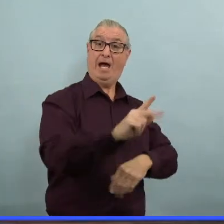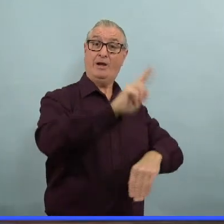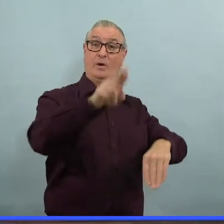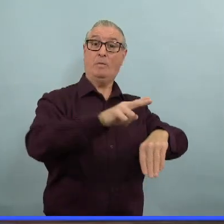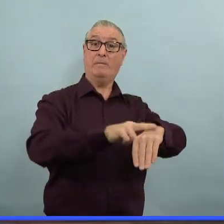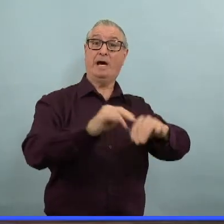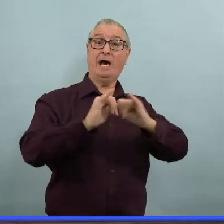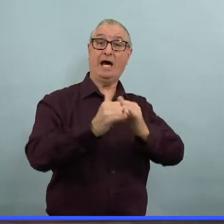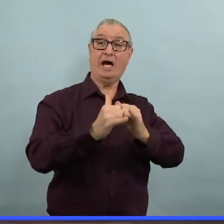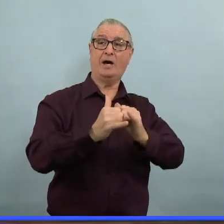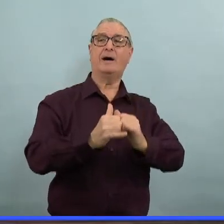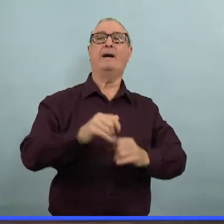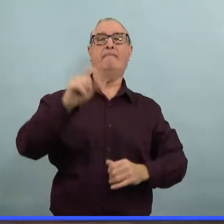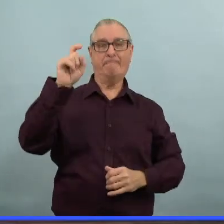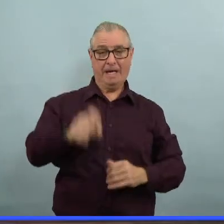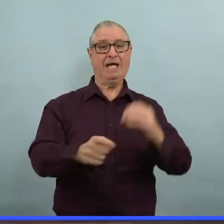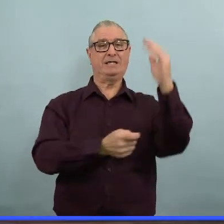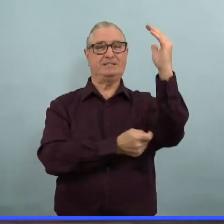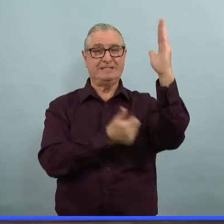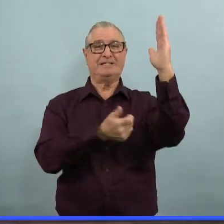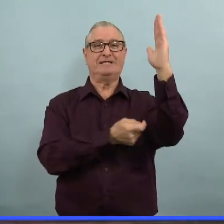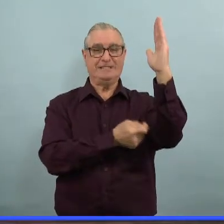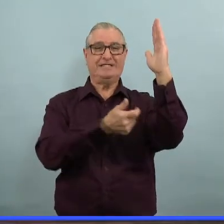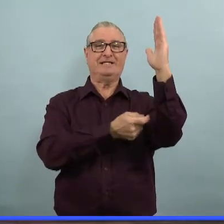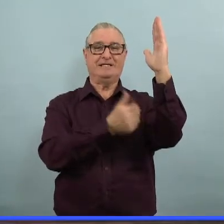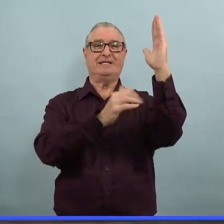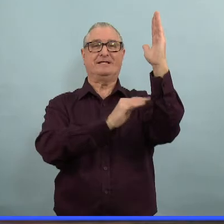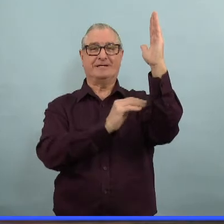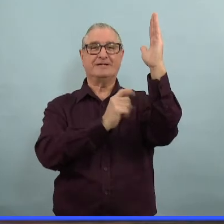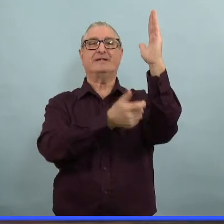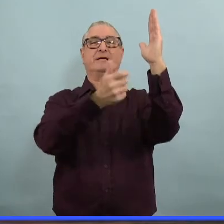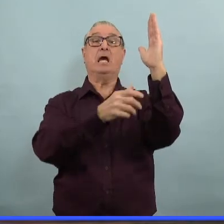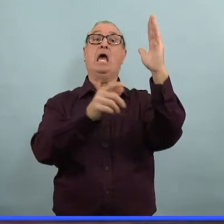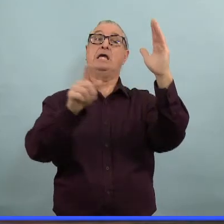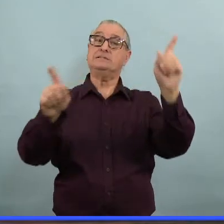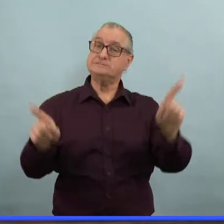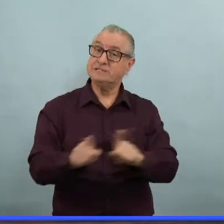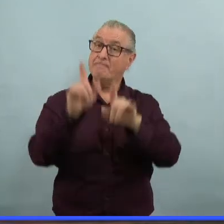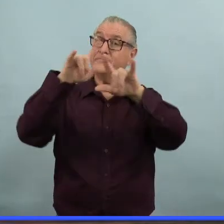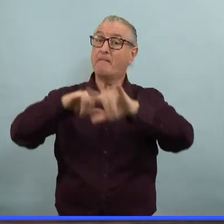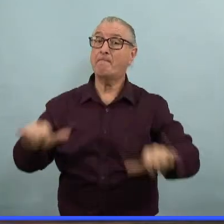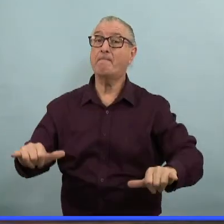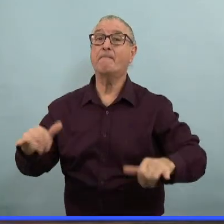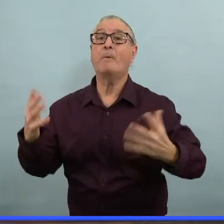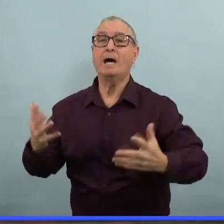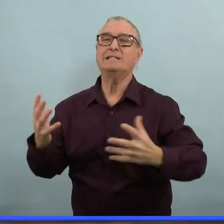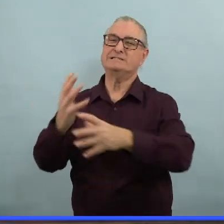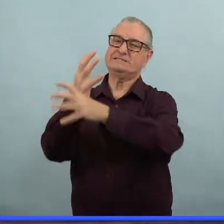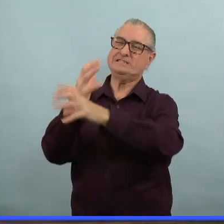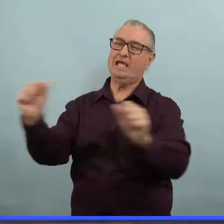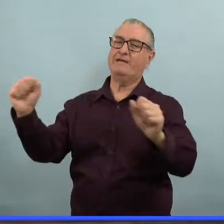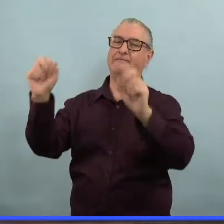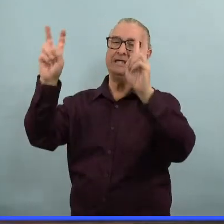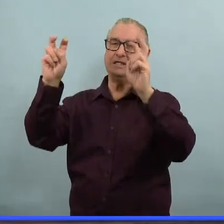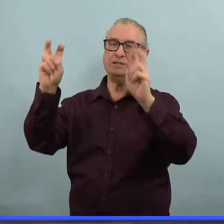over time but in obviously a cautious manner so again humans have done the actions manitobans